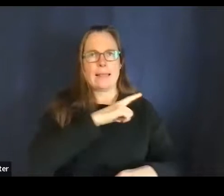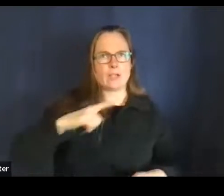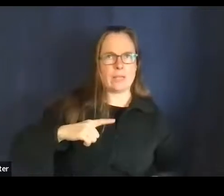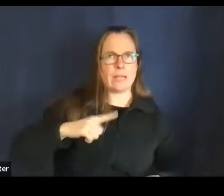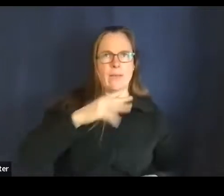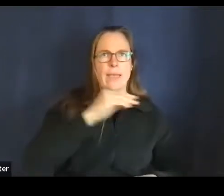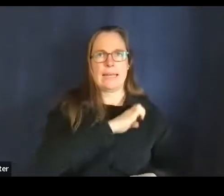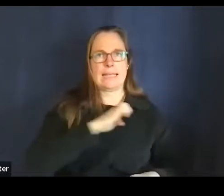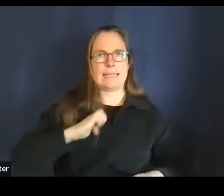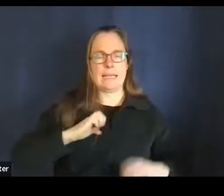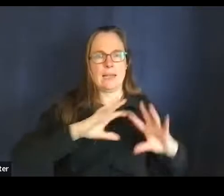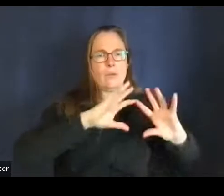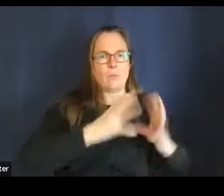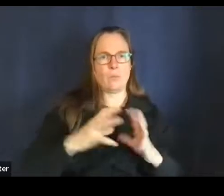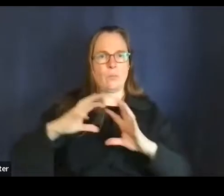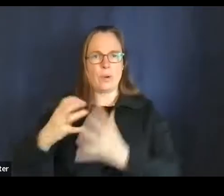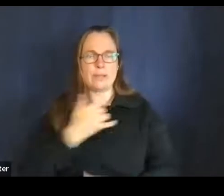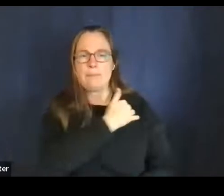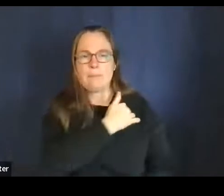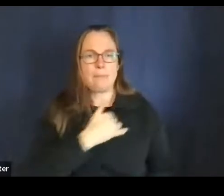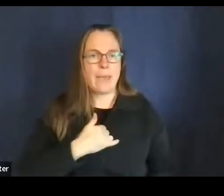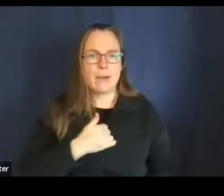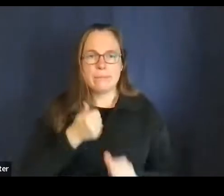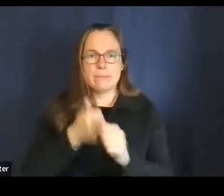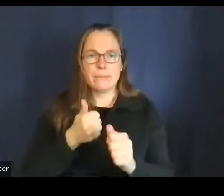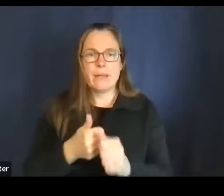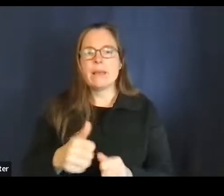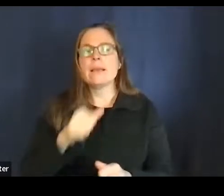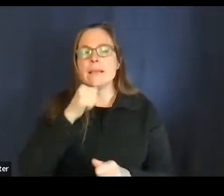The mayor is not a regular voting, participating member of council.